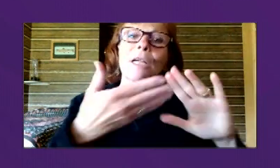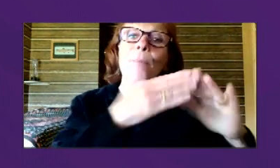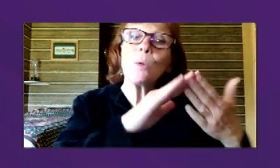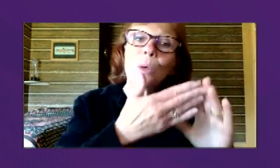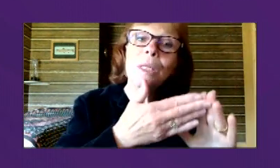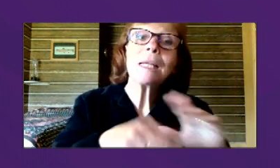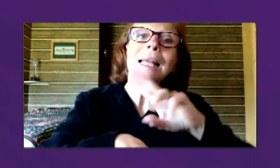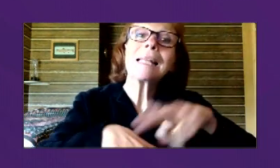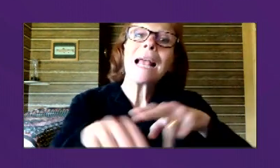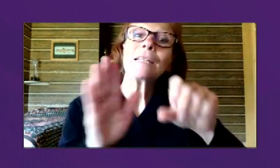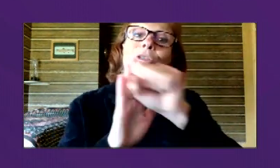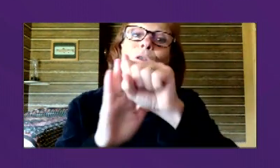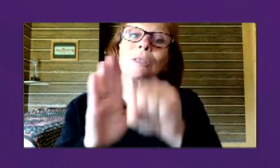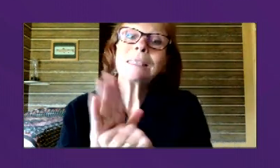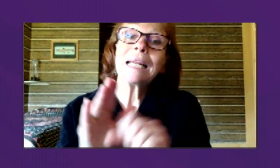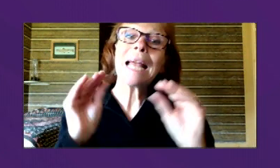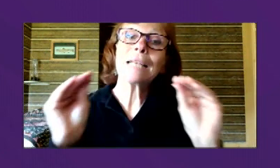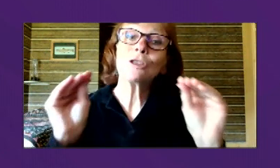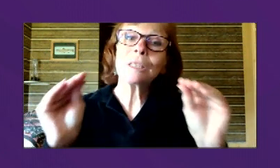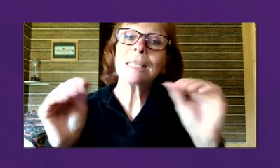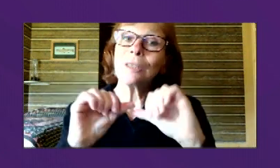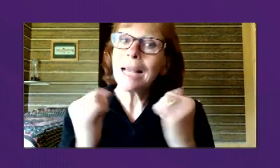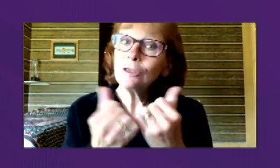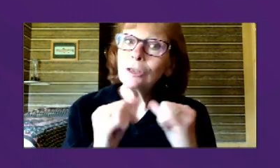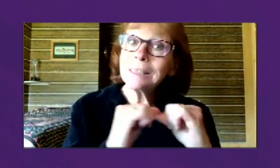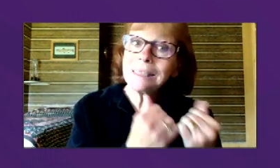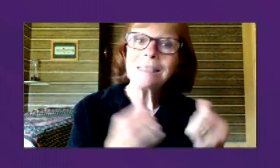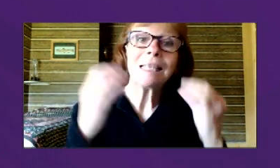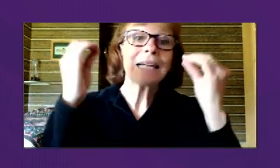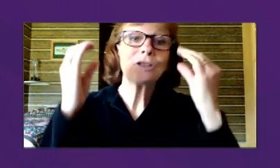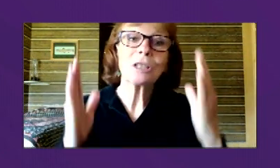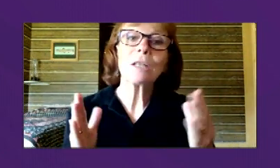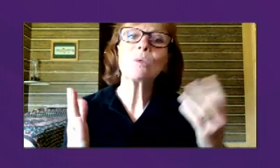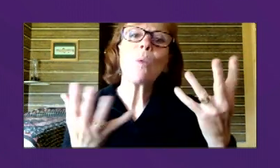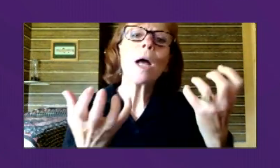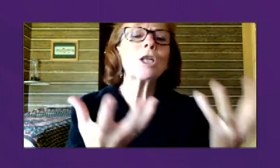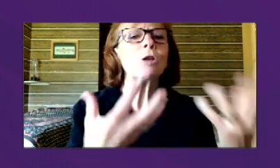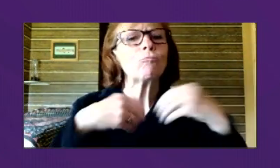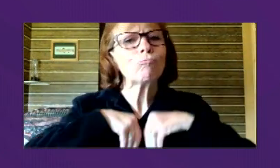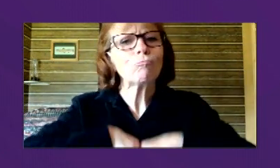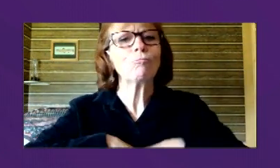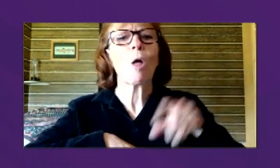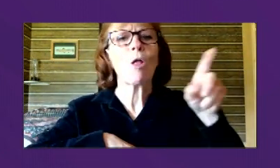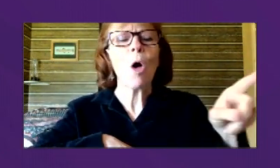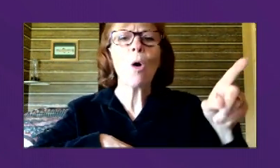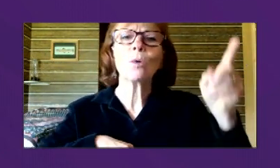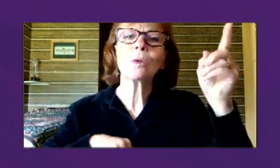and educators adapted these key concepts to reflect the rich and diverse cultures, histories,